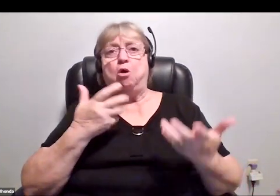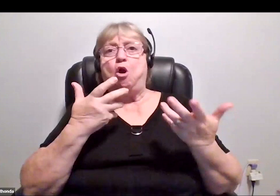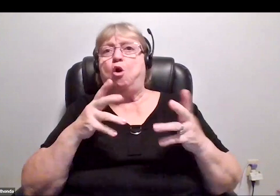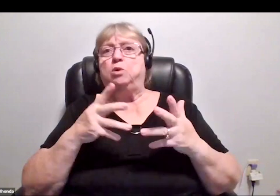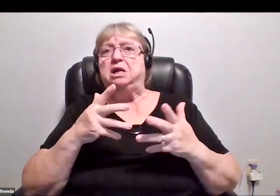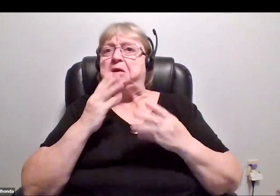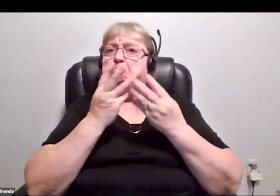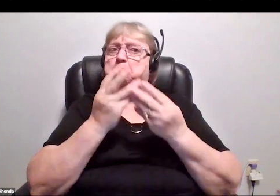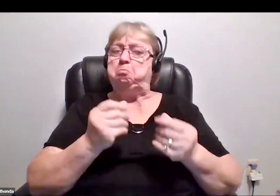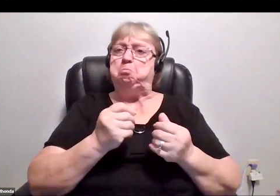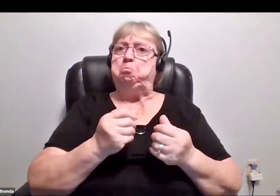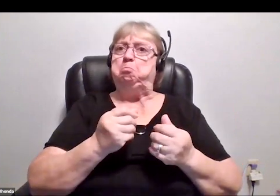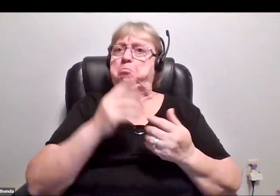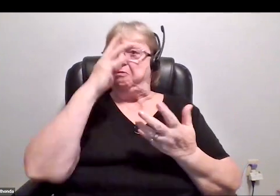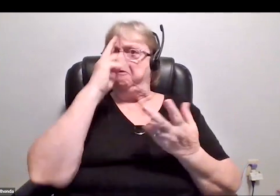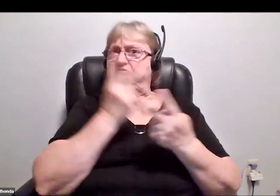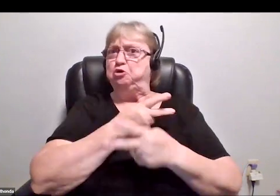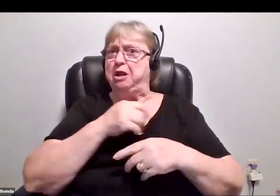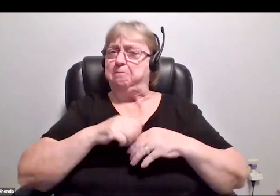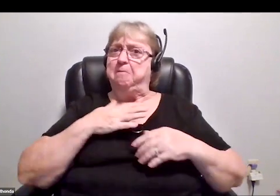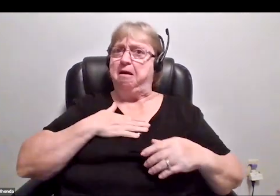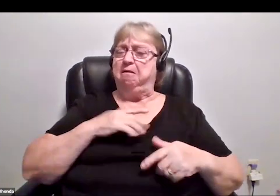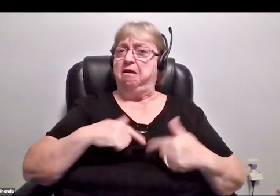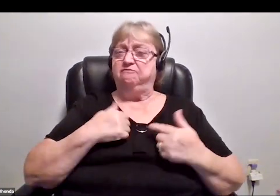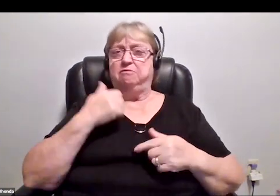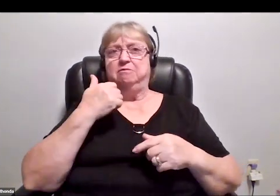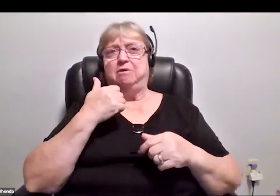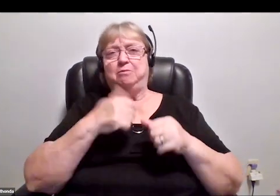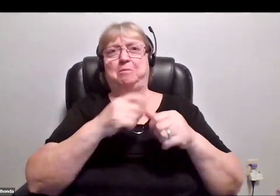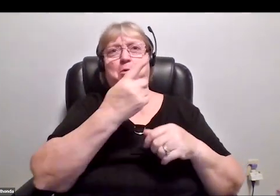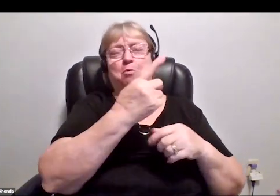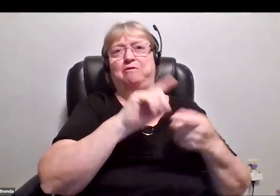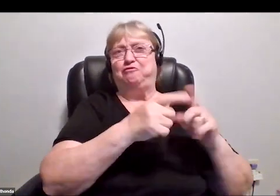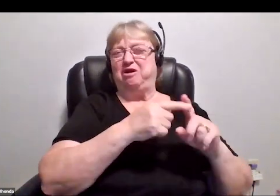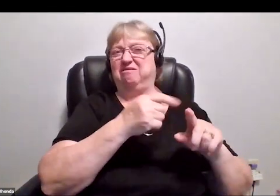I think about one of my friends with ADHD. I was explaining how it's really hard